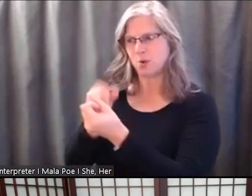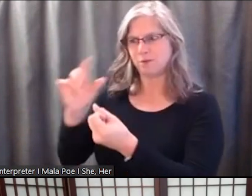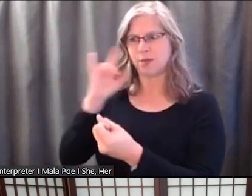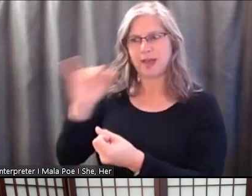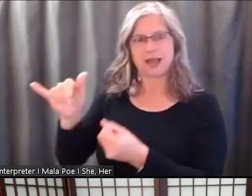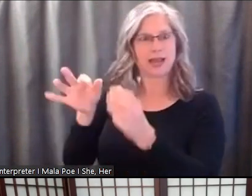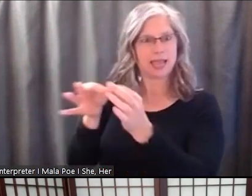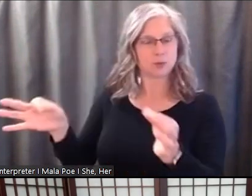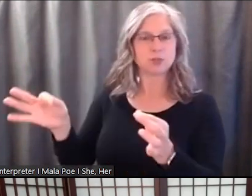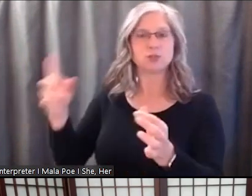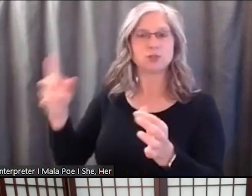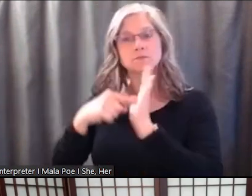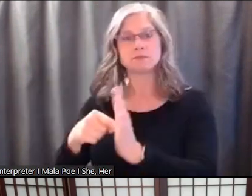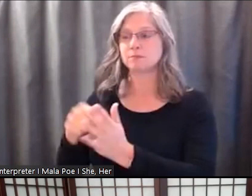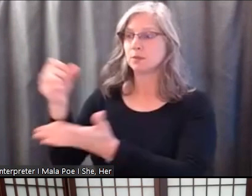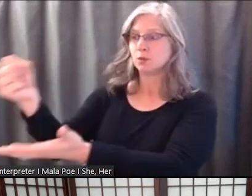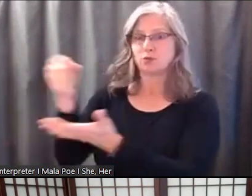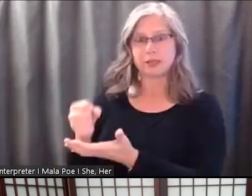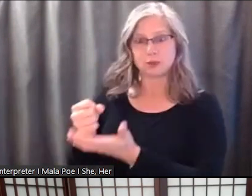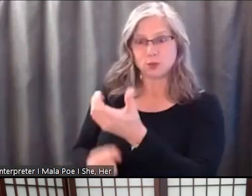such as grants to foreign language programs, becomes very, very limited.